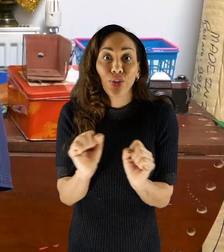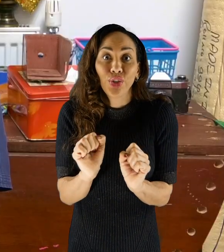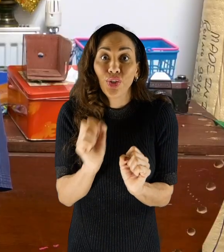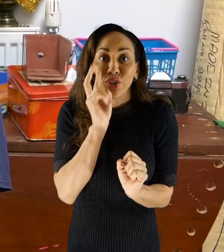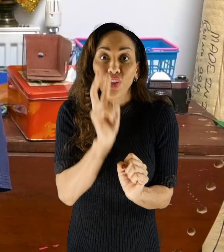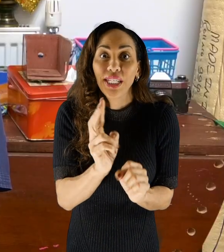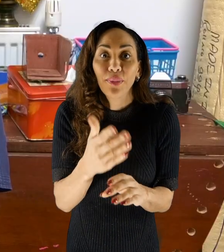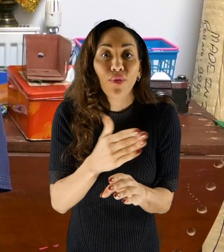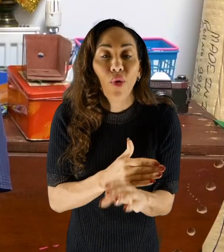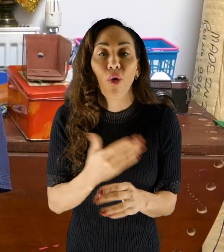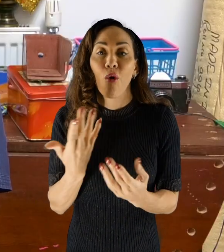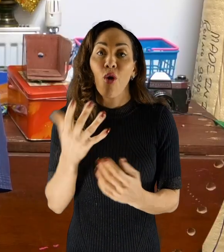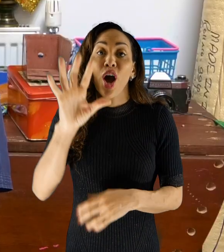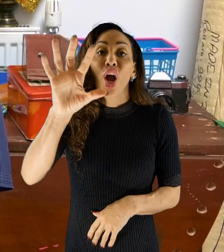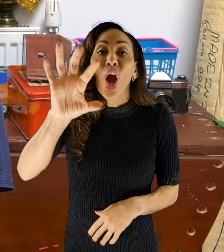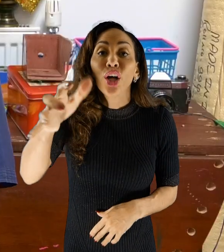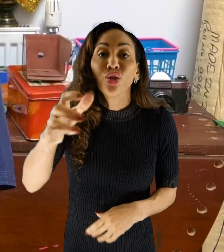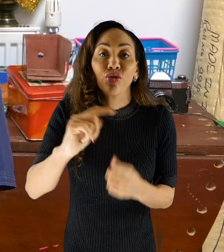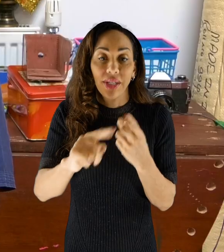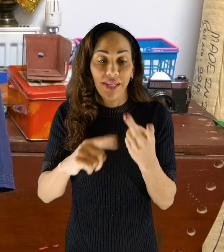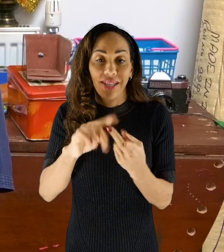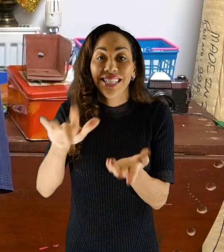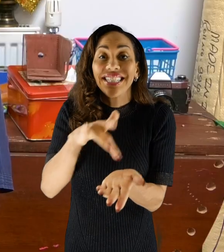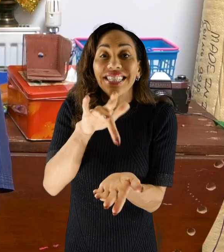I like this sense of just exploring new